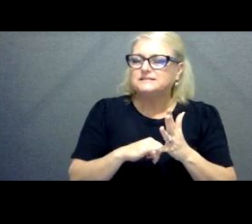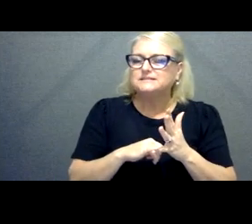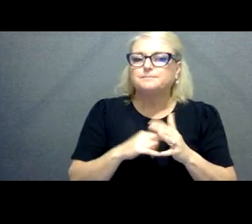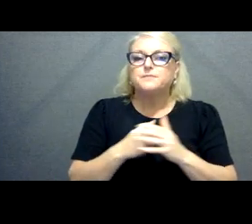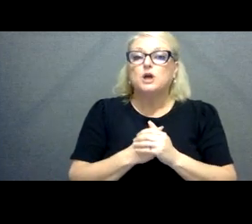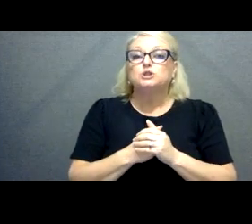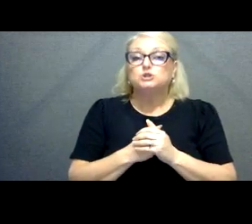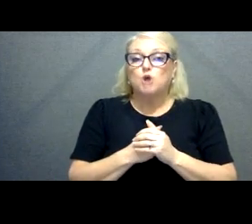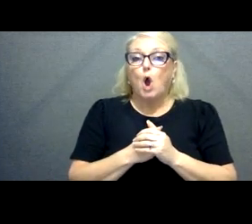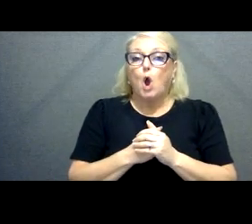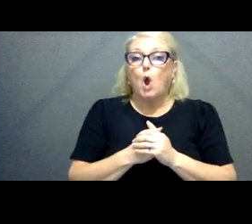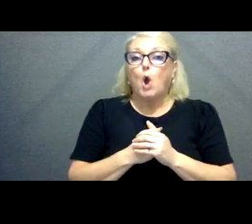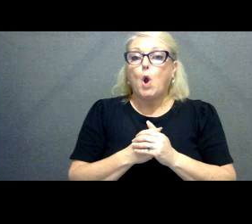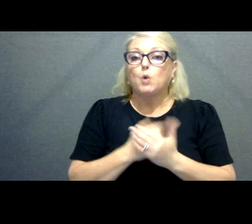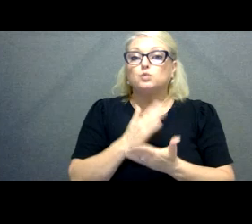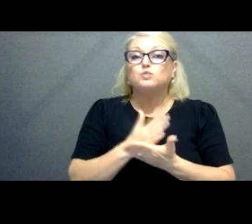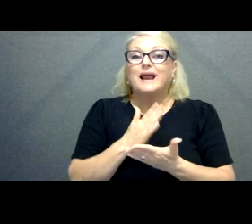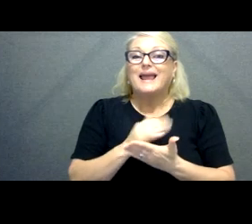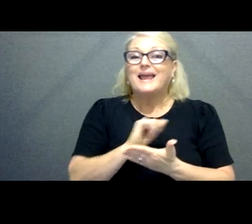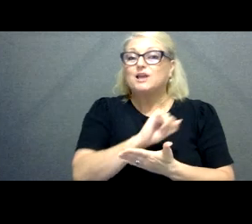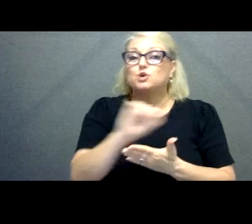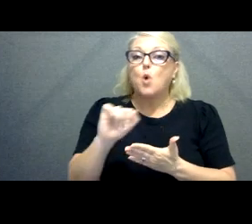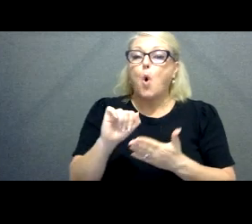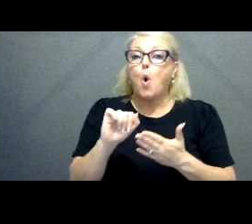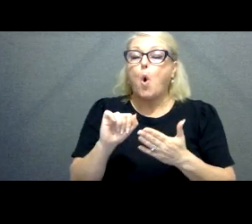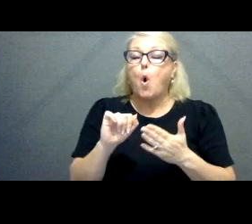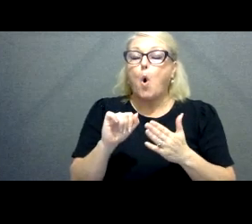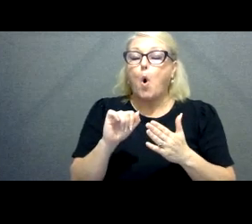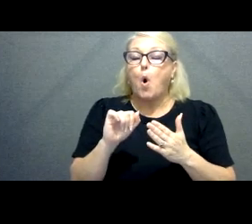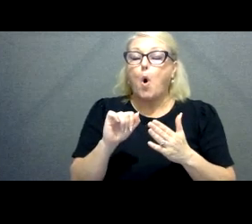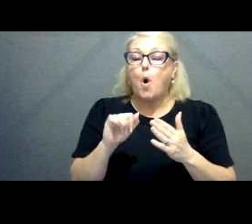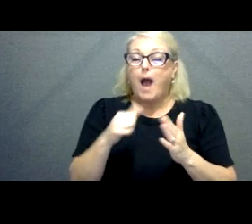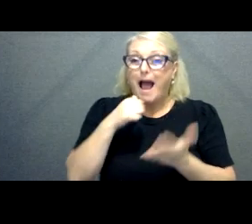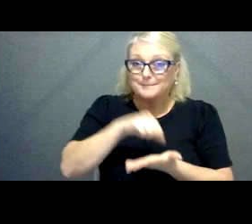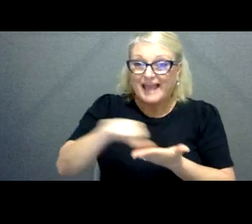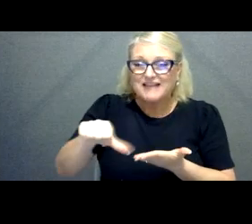if it's complete at the beginning it will save a lot of time it helps us process it more quickly